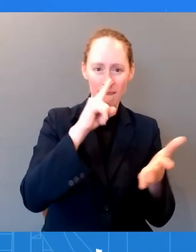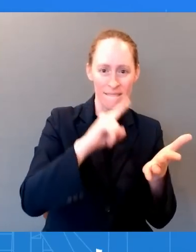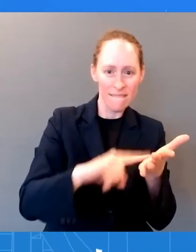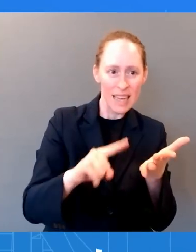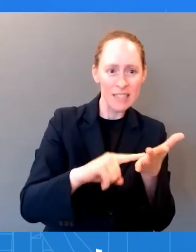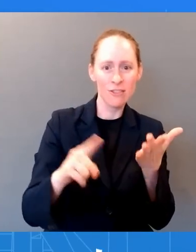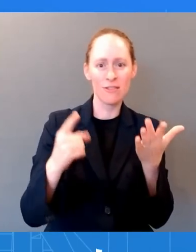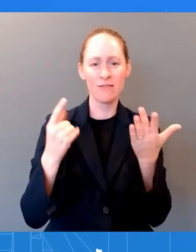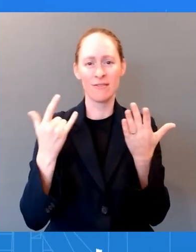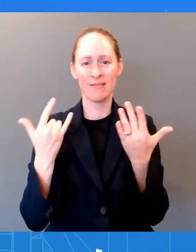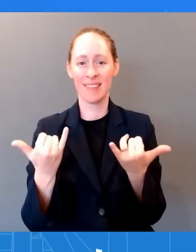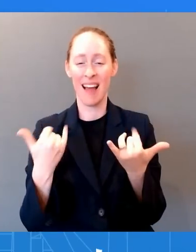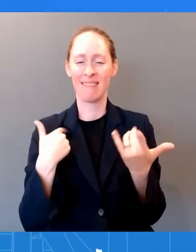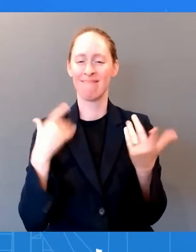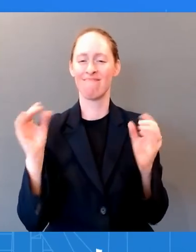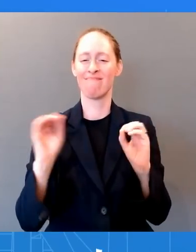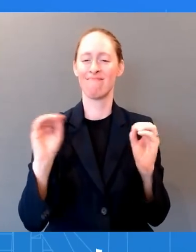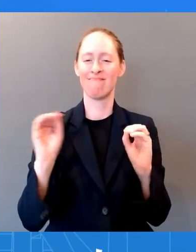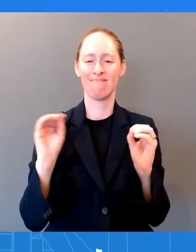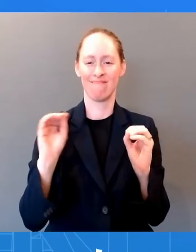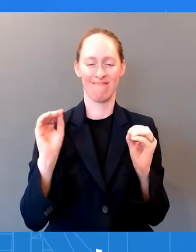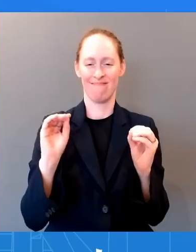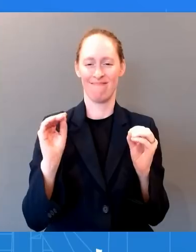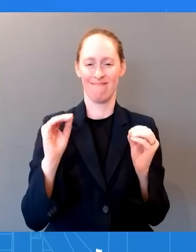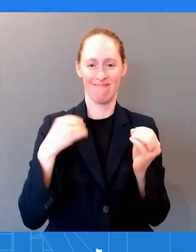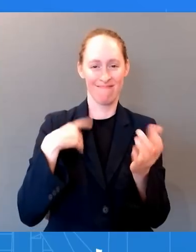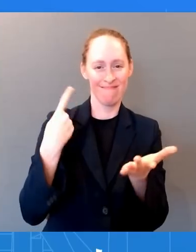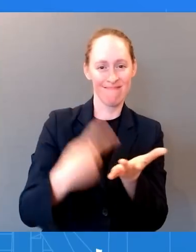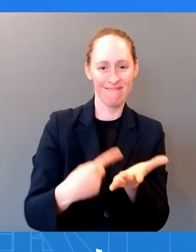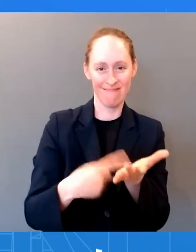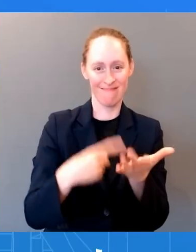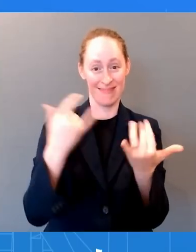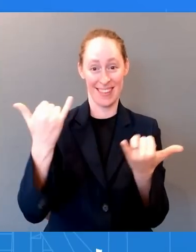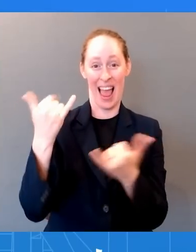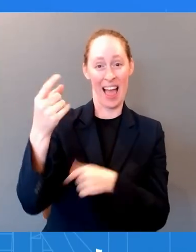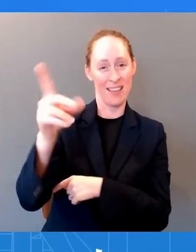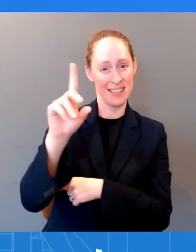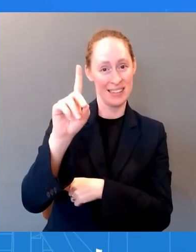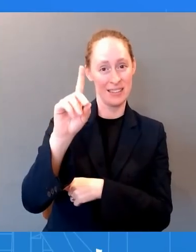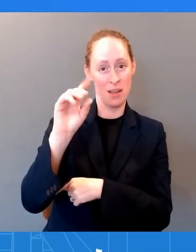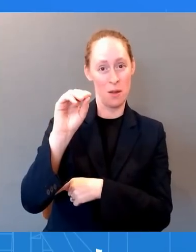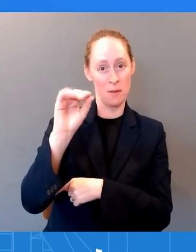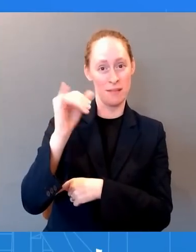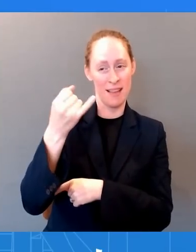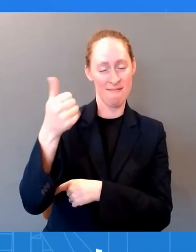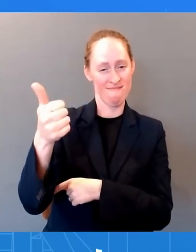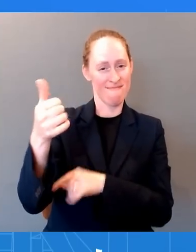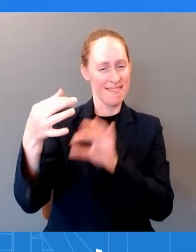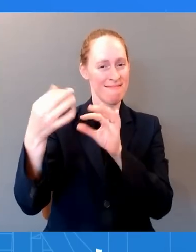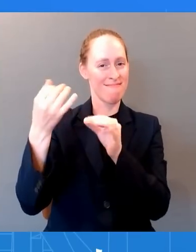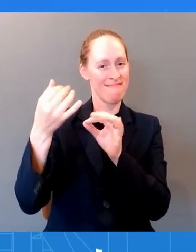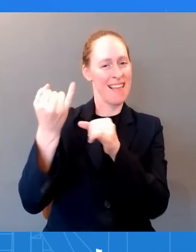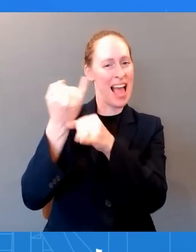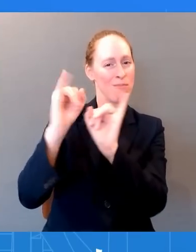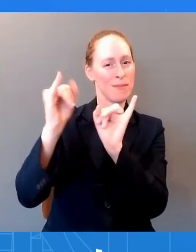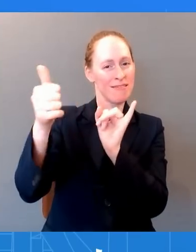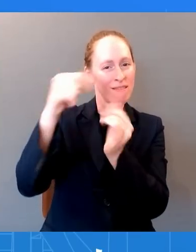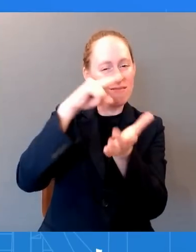the Department of Justice is independently working on an investigation that is independent, and we're just not going to comment at this time.